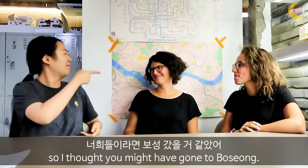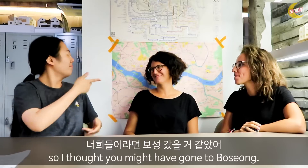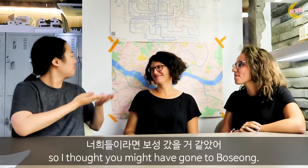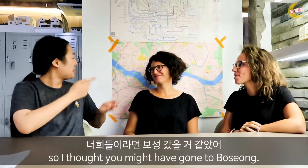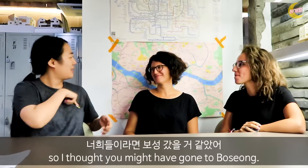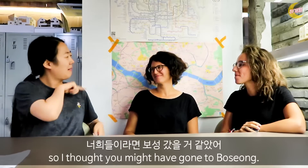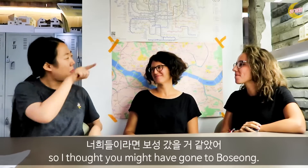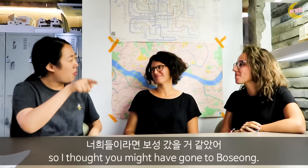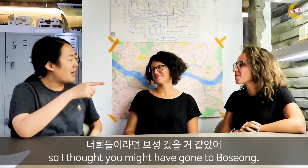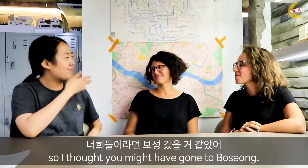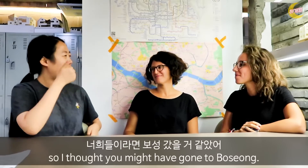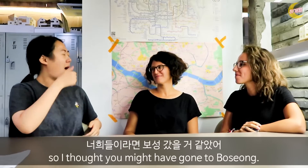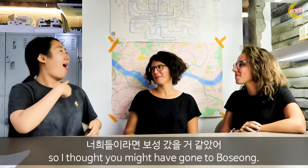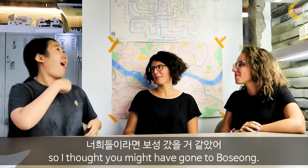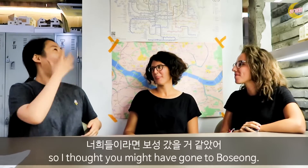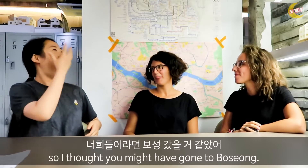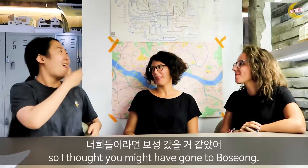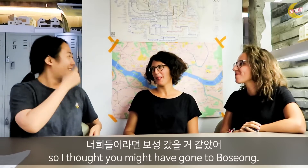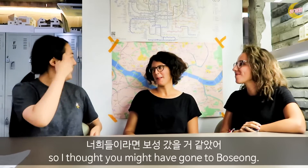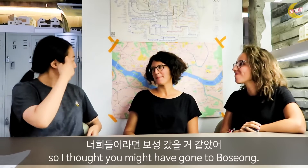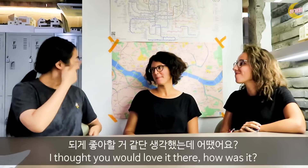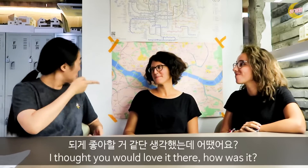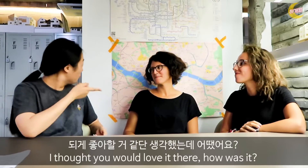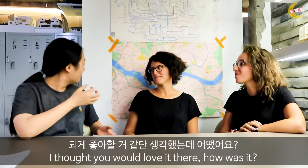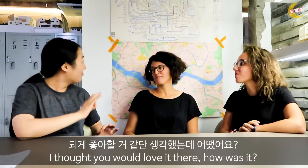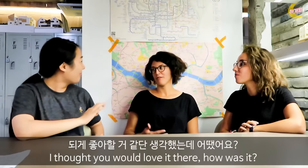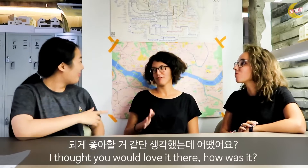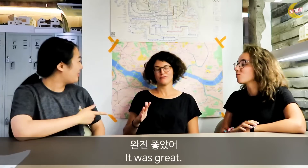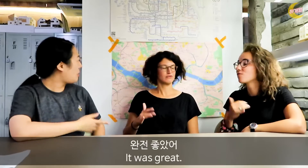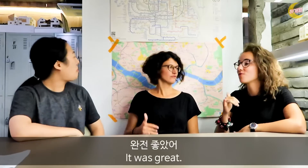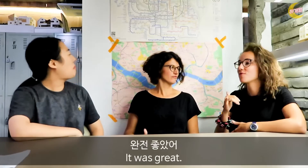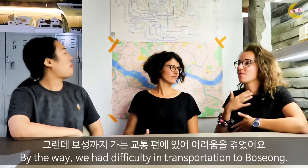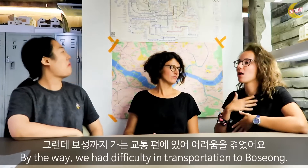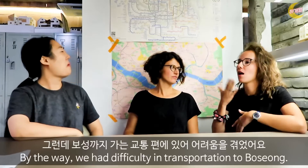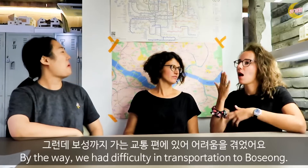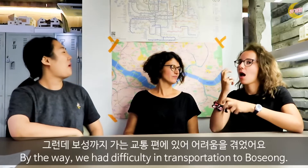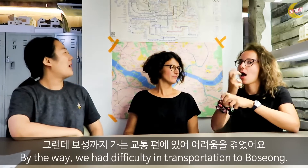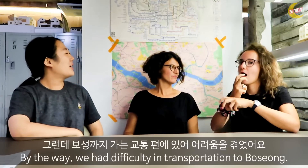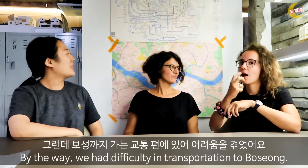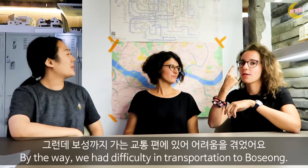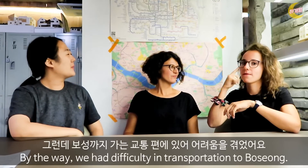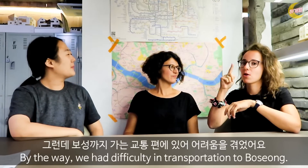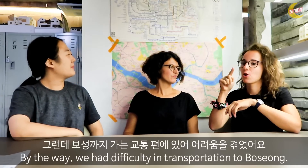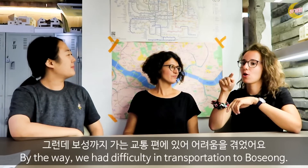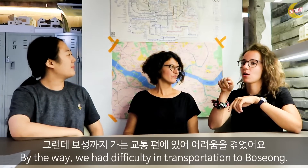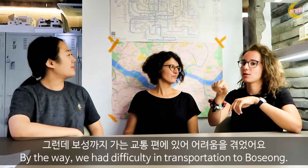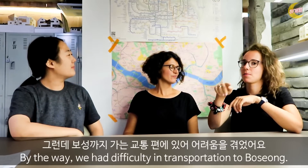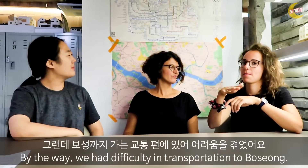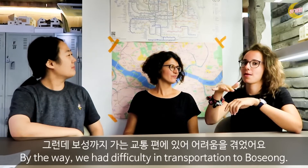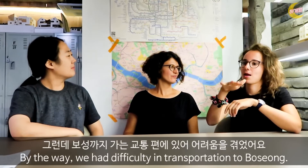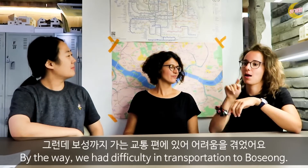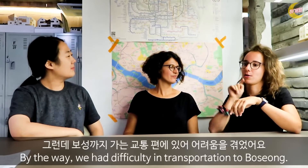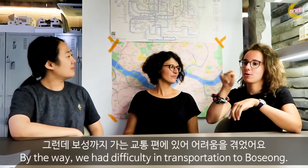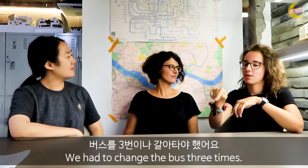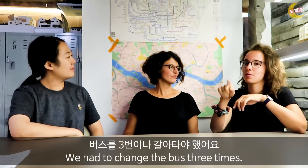so I thought you might have gone to Boseong. I thought you would love it there, how was it? / It was great. By the way, we had difficulty in transportation to Boseong.